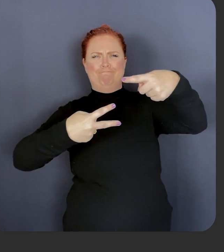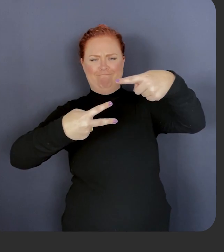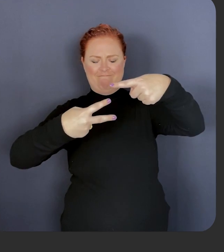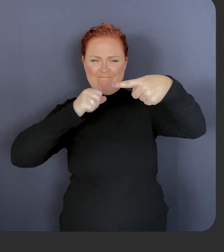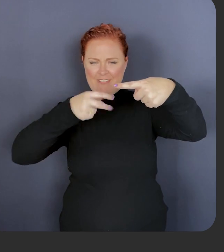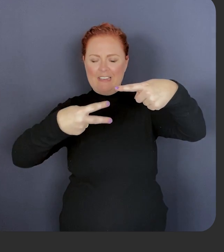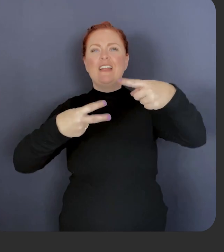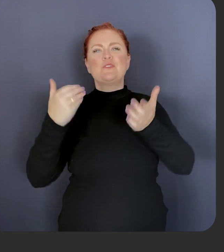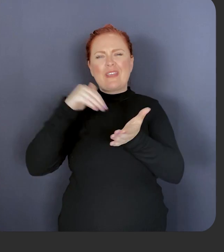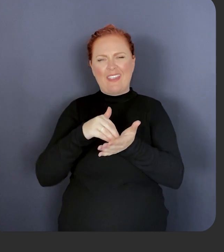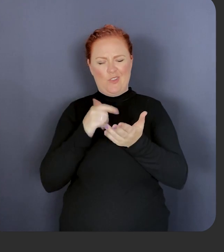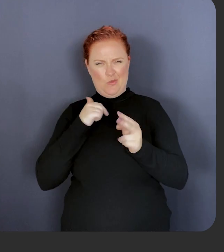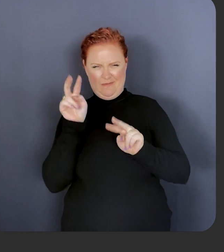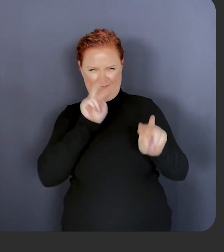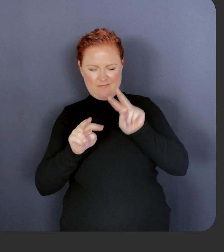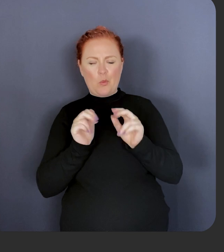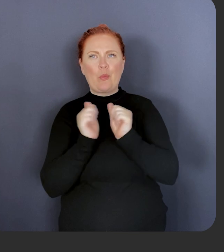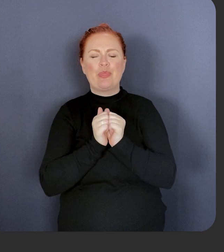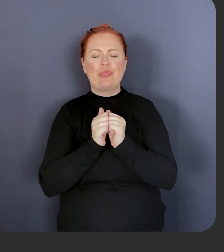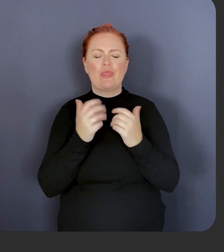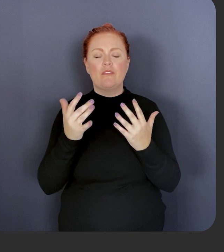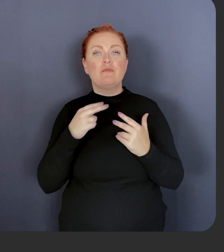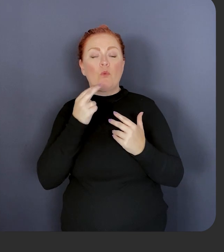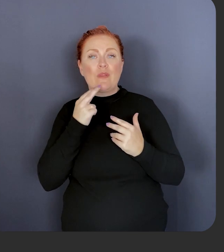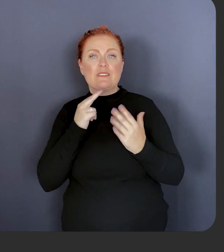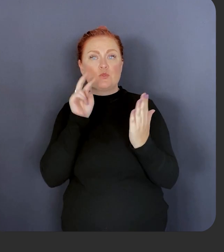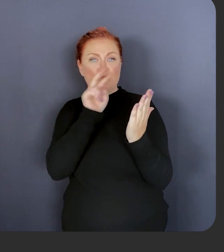When you're going through this interaction with voiceover,